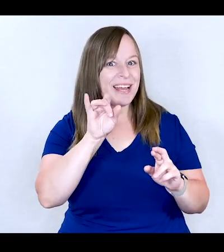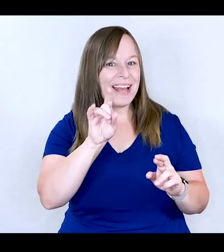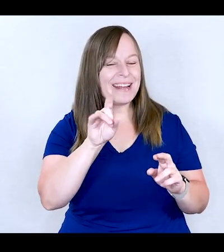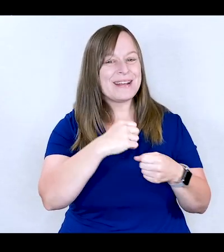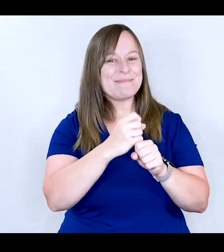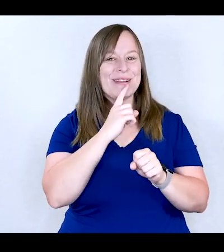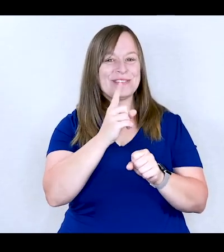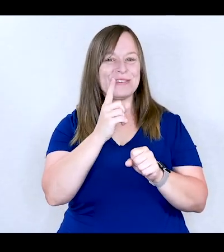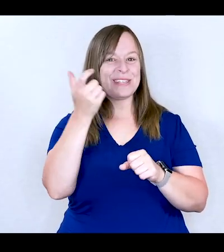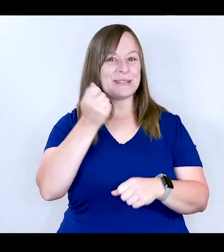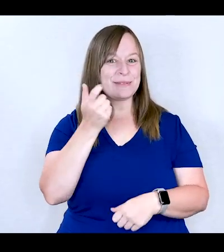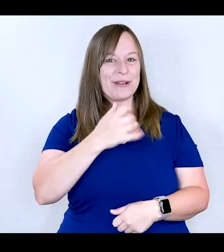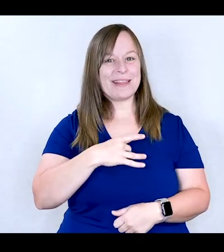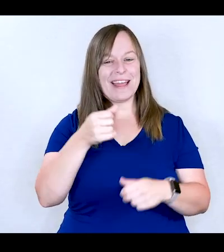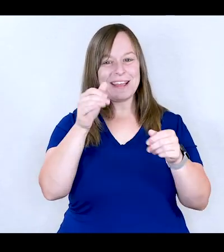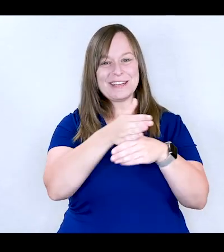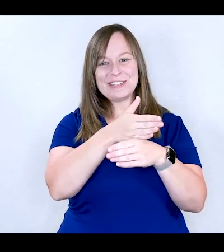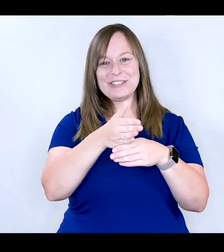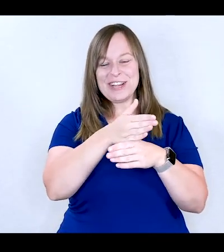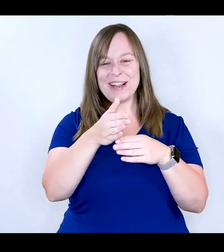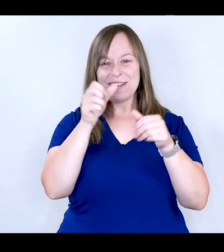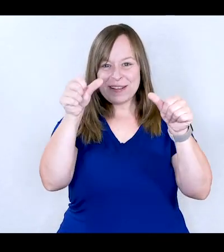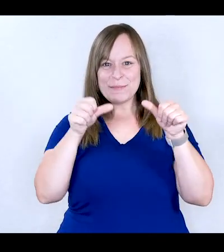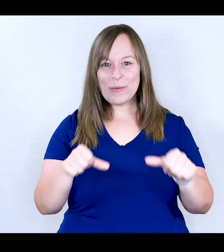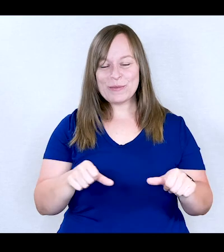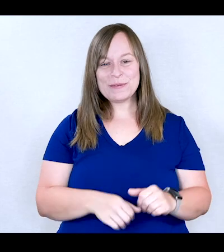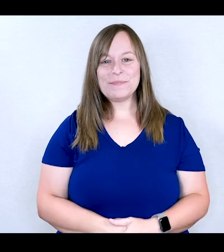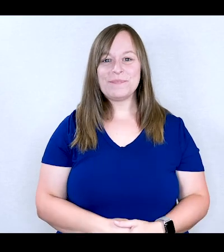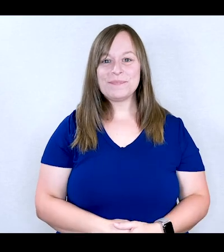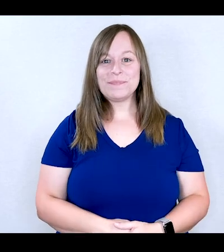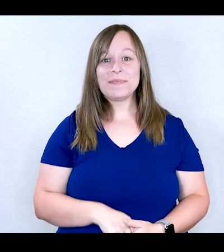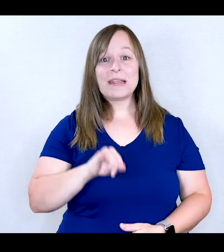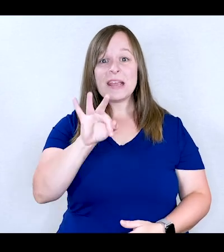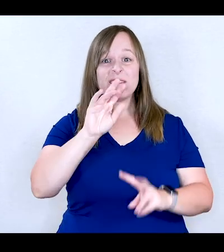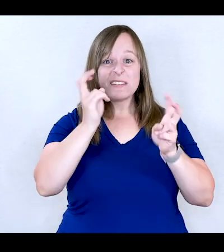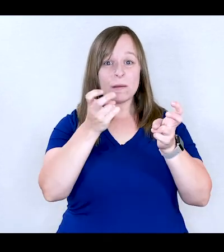make sure to subscribe, like, and share this post. If there is a subject you